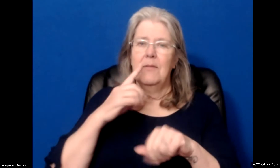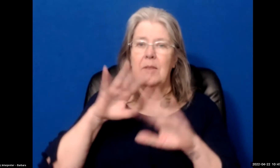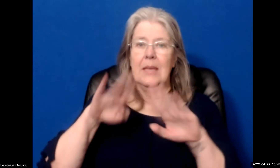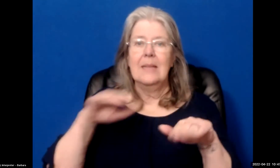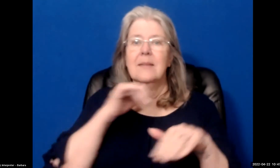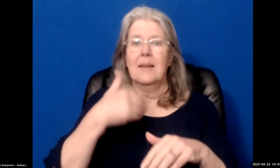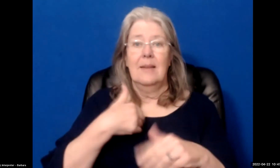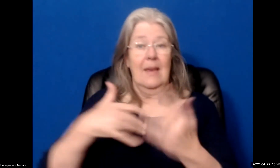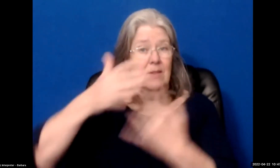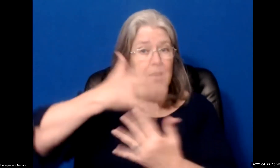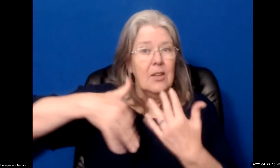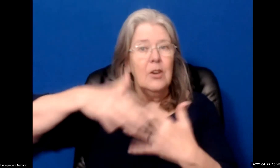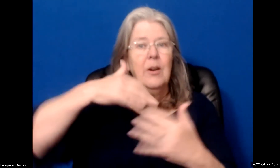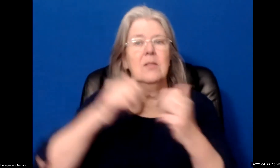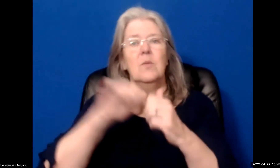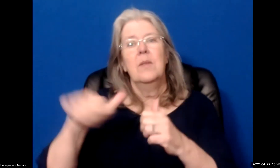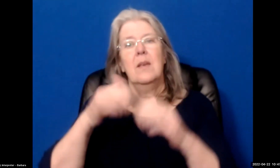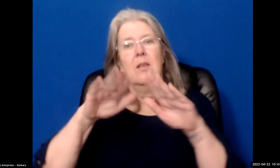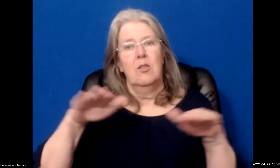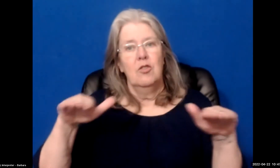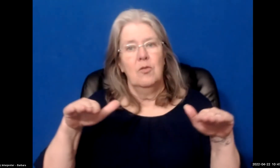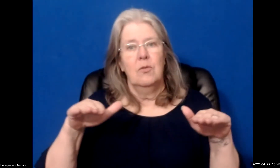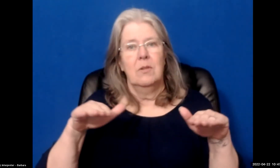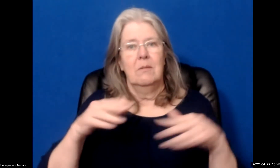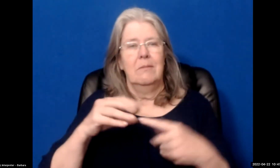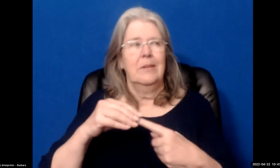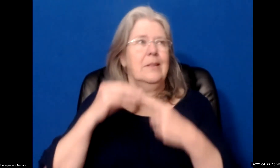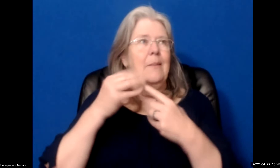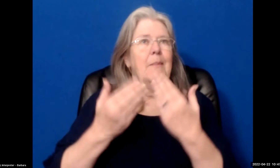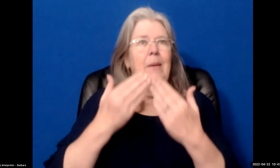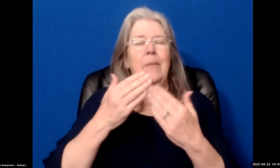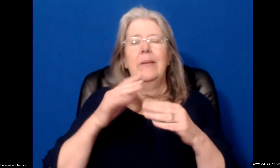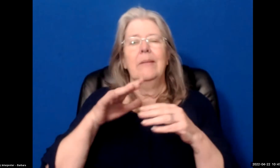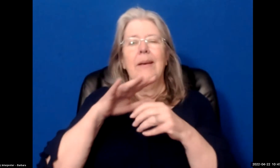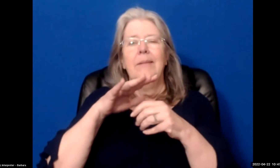children in person, except for maybe a few neighborhood kids outside once in a while.